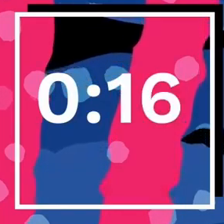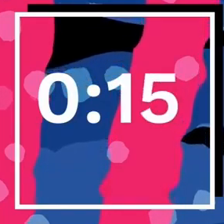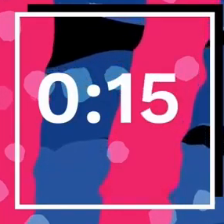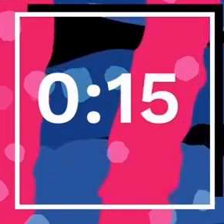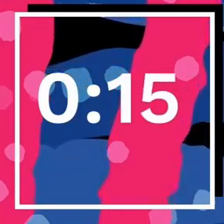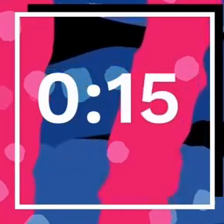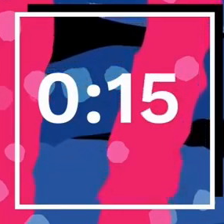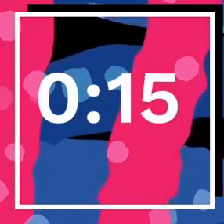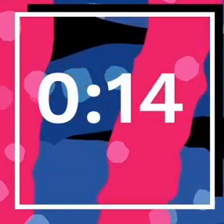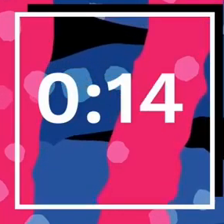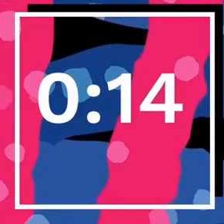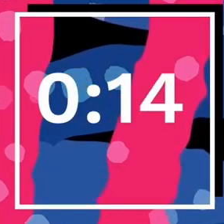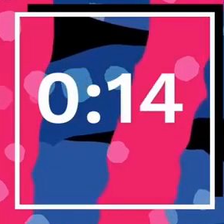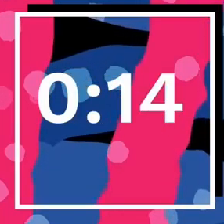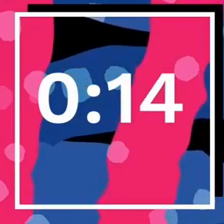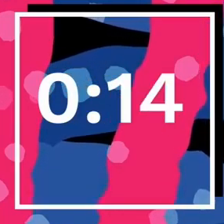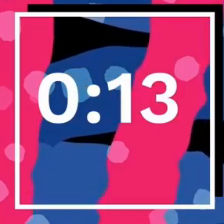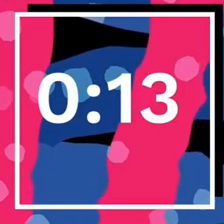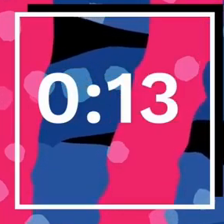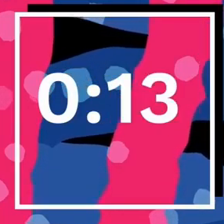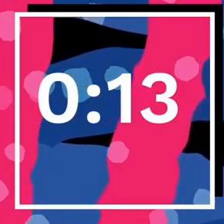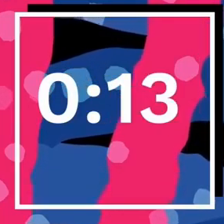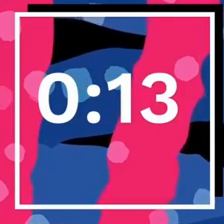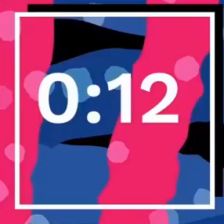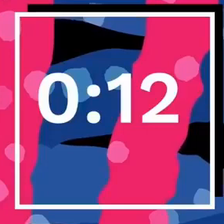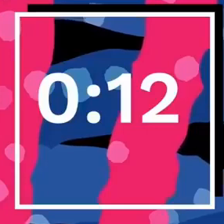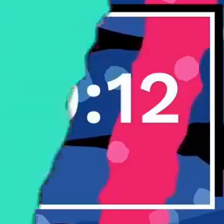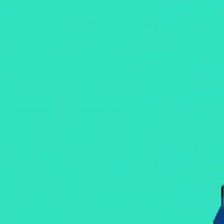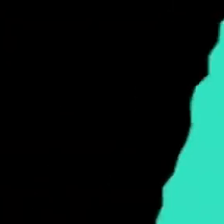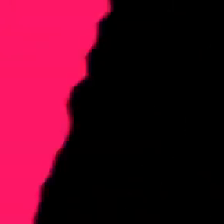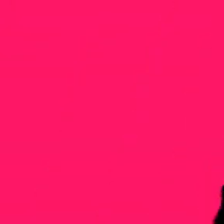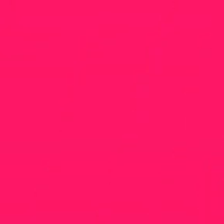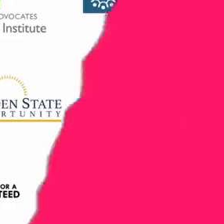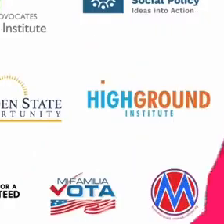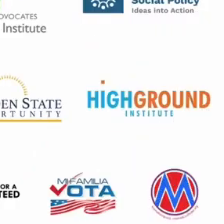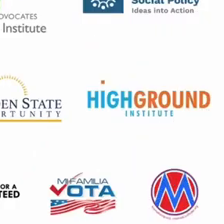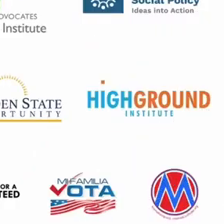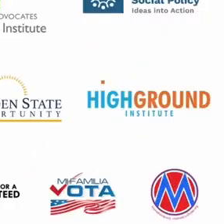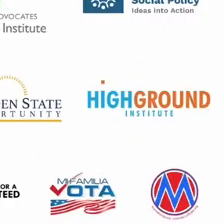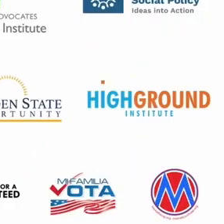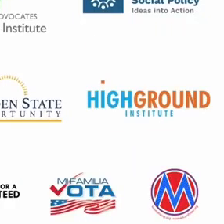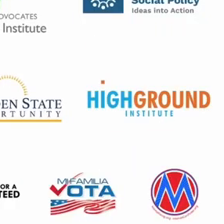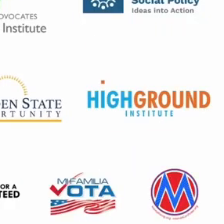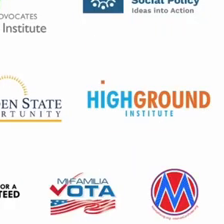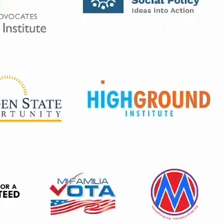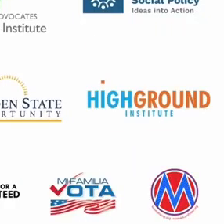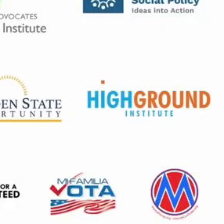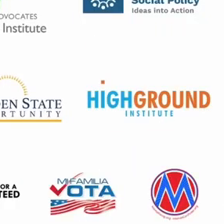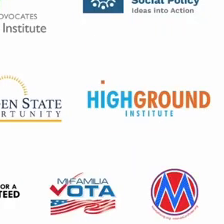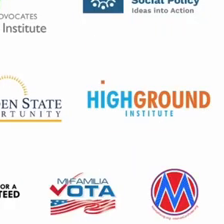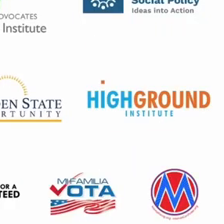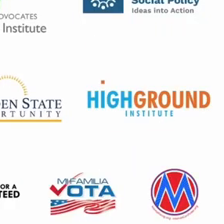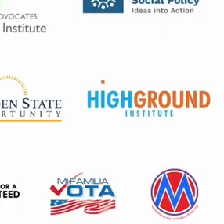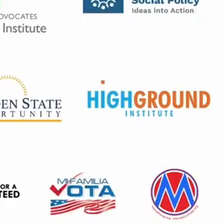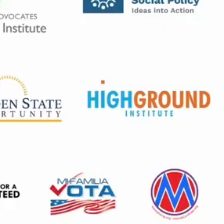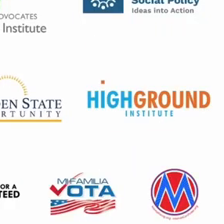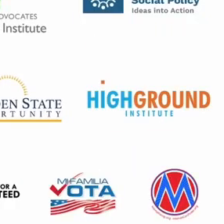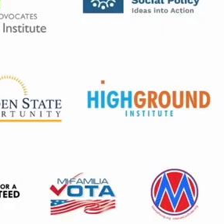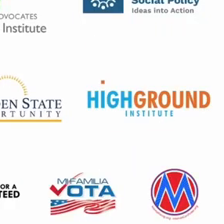CUT CHILD POVERTY IN AMERICA